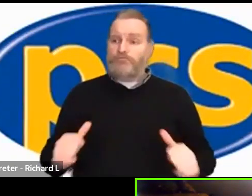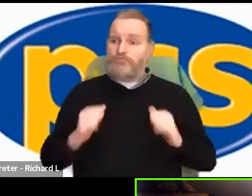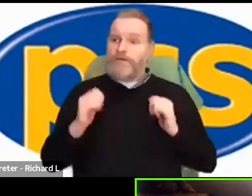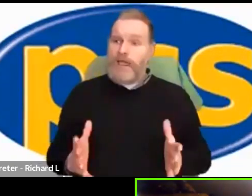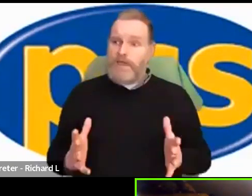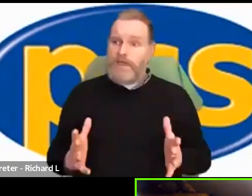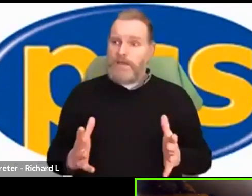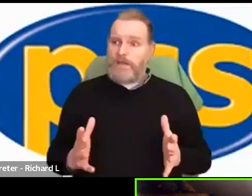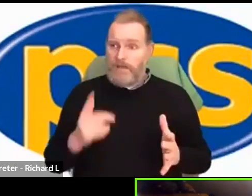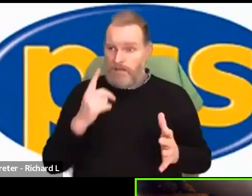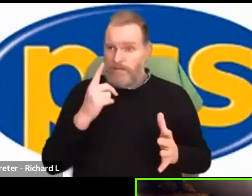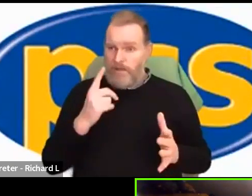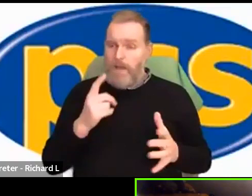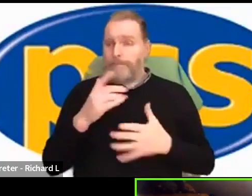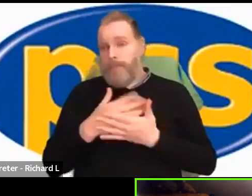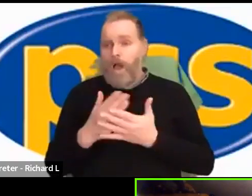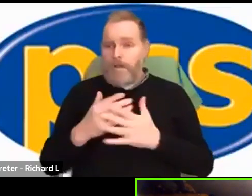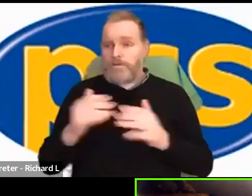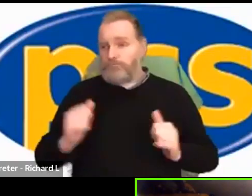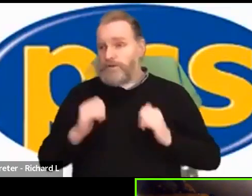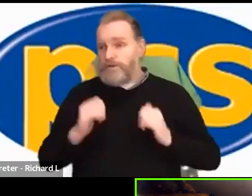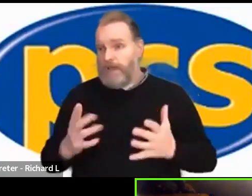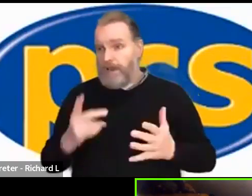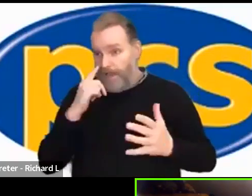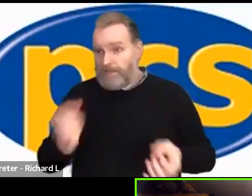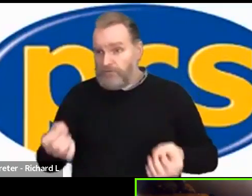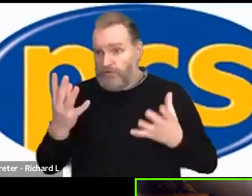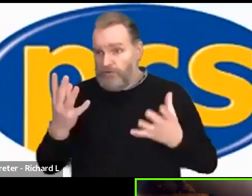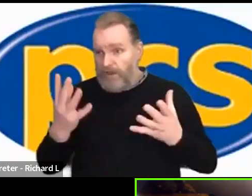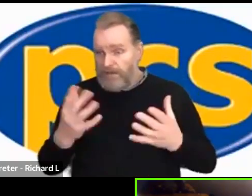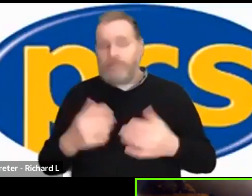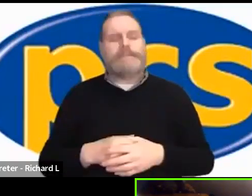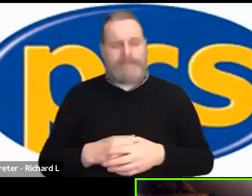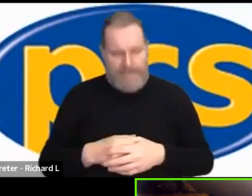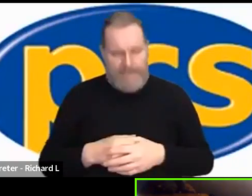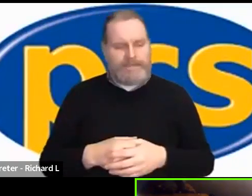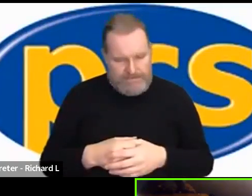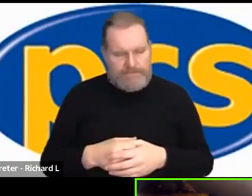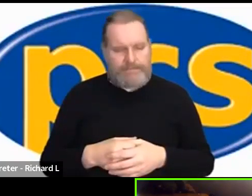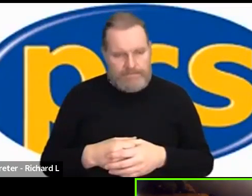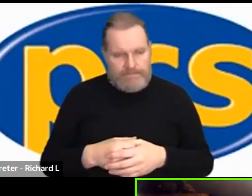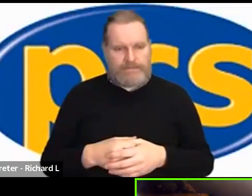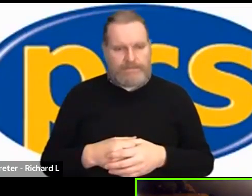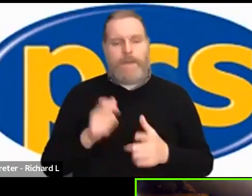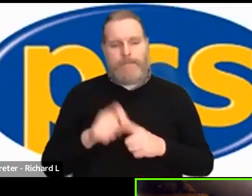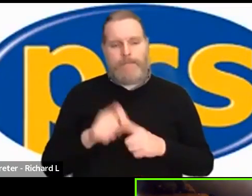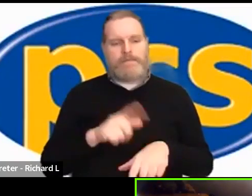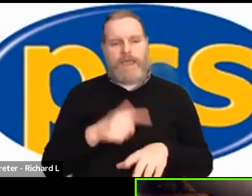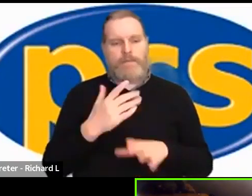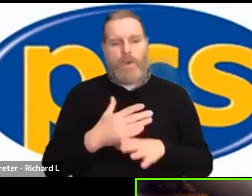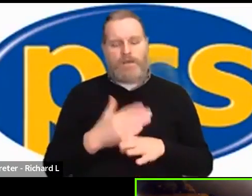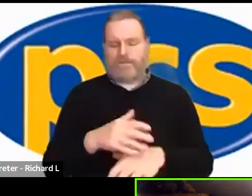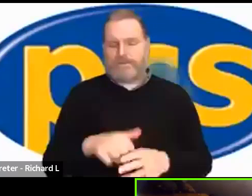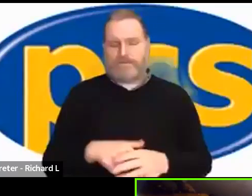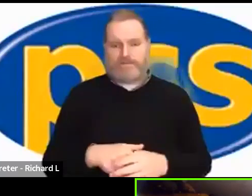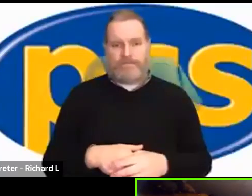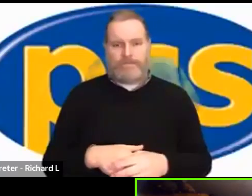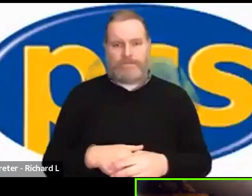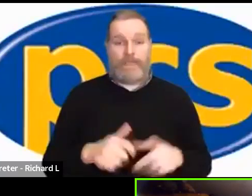I go out on strike? Yes, you can. The rain absolutely and hopefully. You will. Oh, You will. Oh, okay, and as I say, the data as I say, for the D to P.